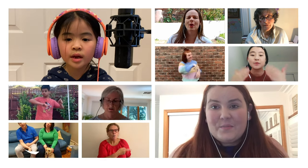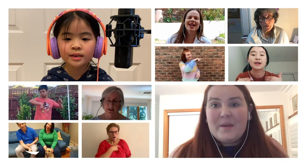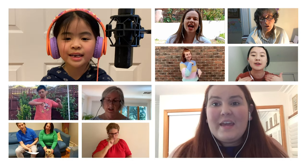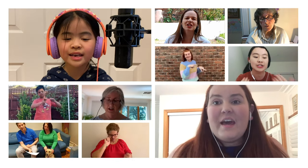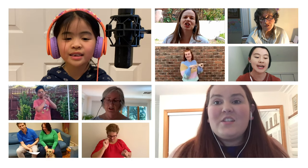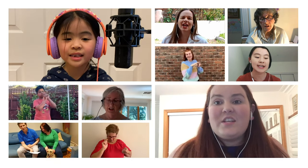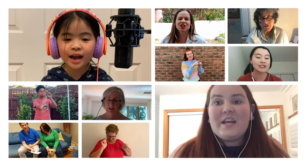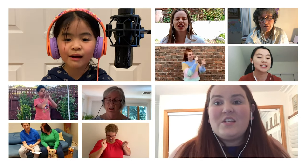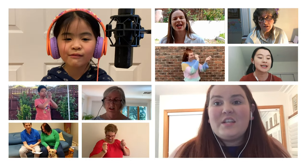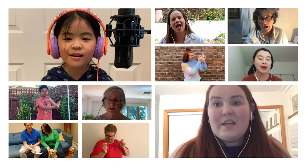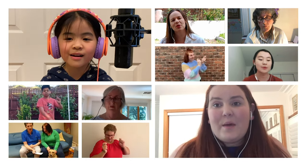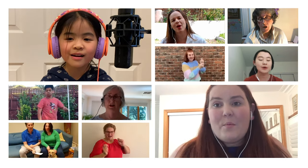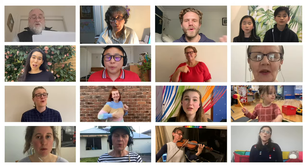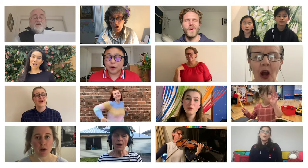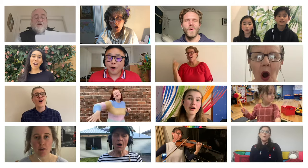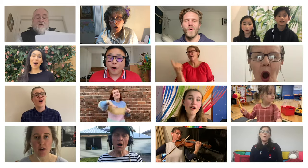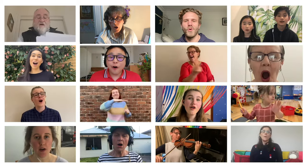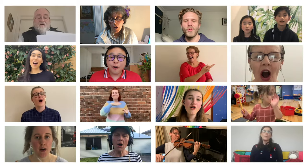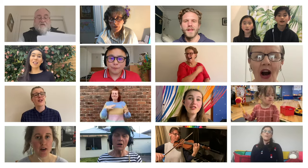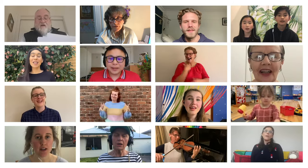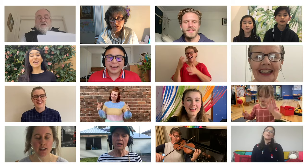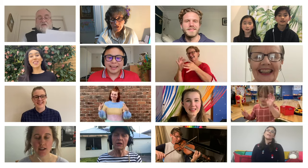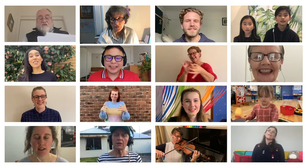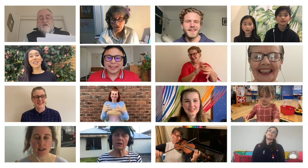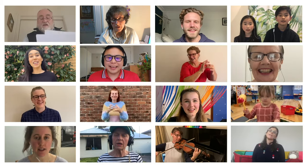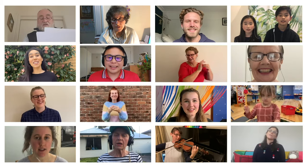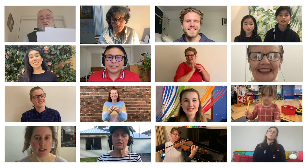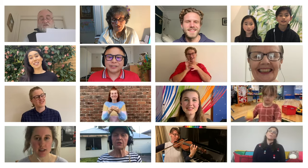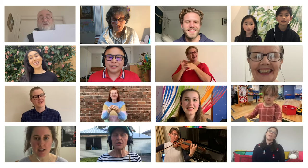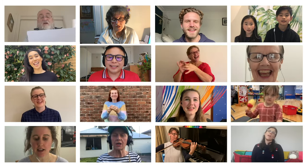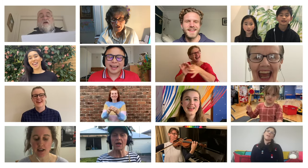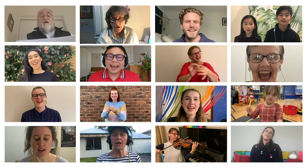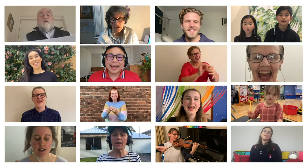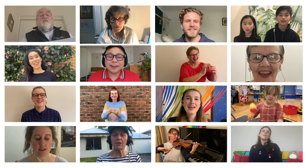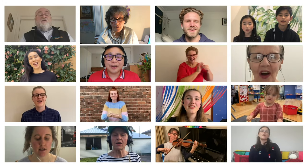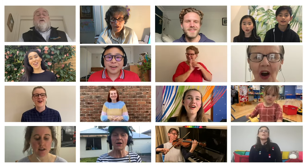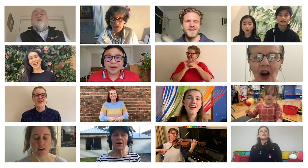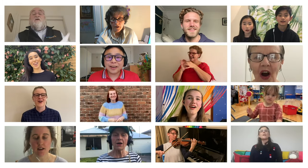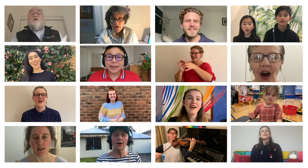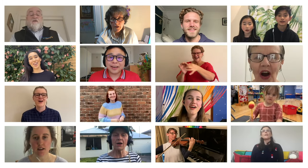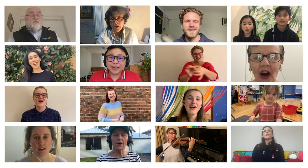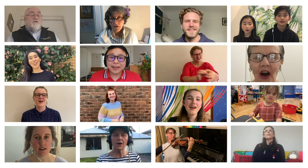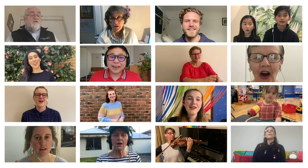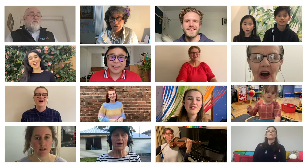cos we are changing and we're all in this together.